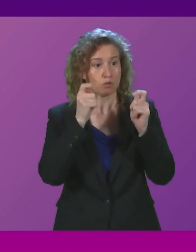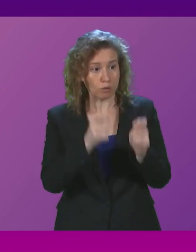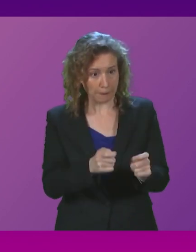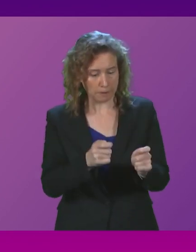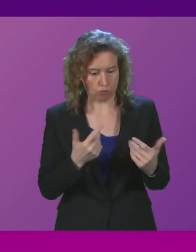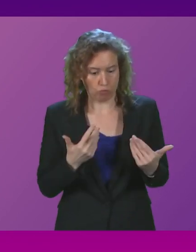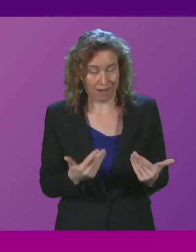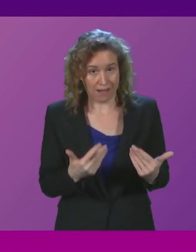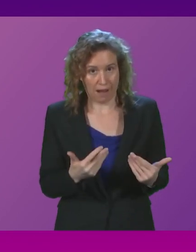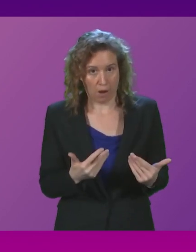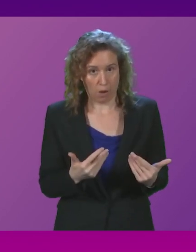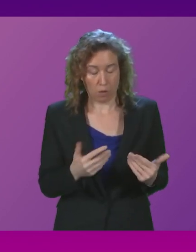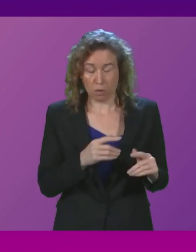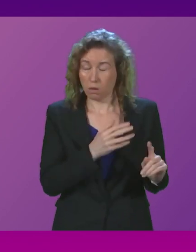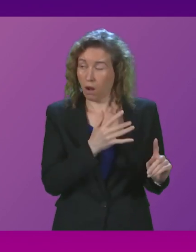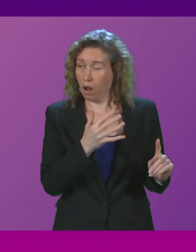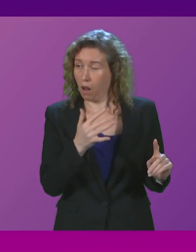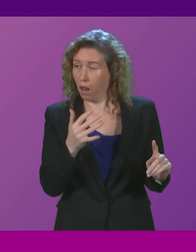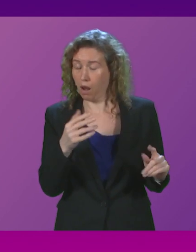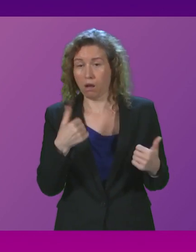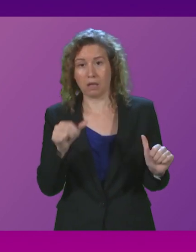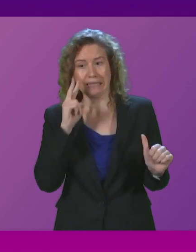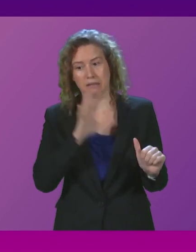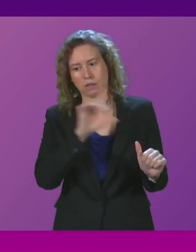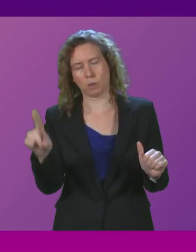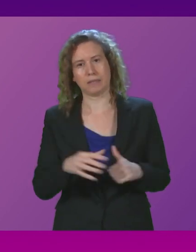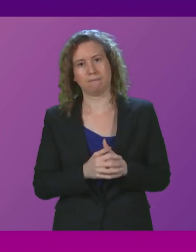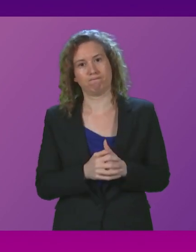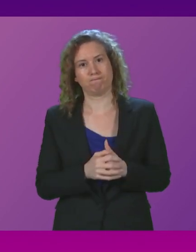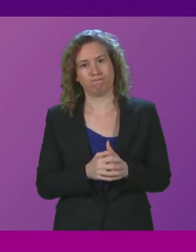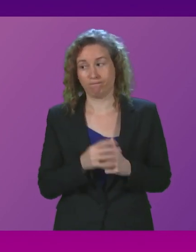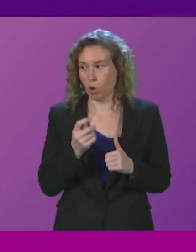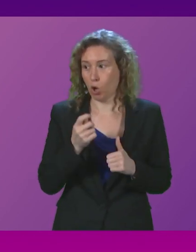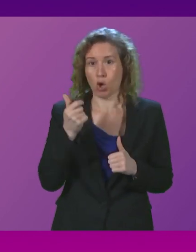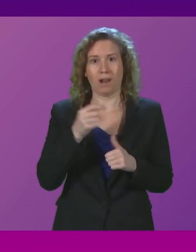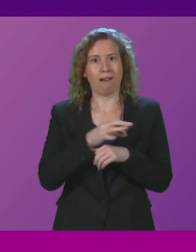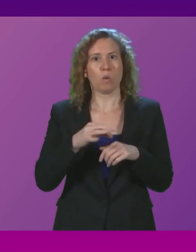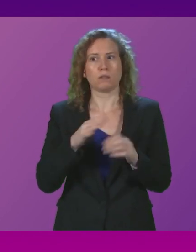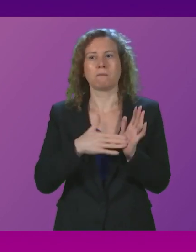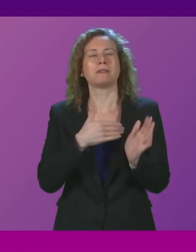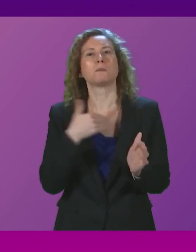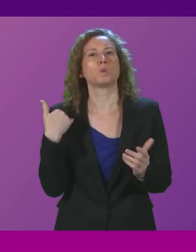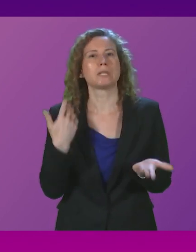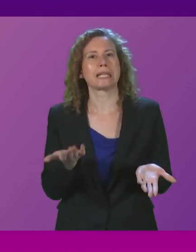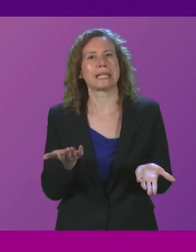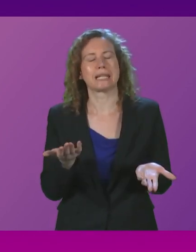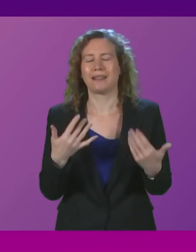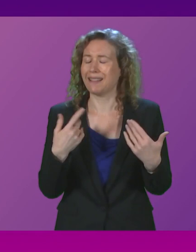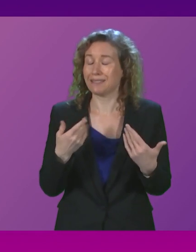now and not being seen until next week, in the early hours of Monday morning.